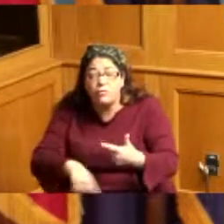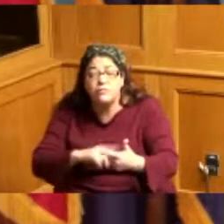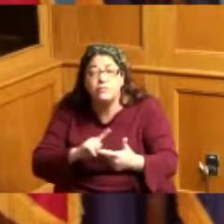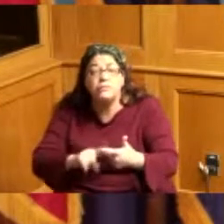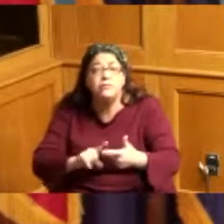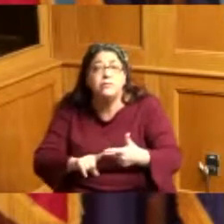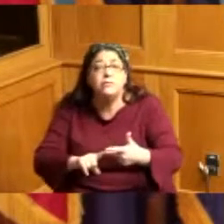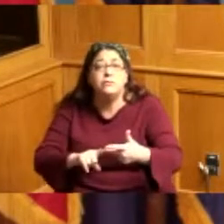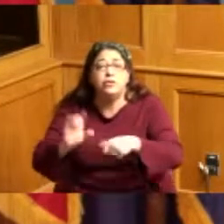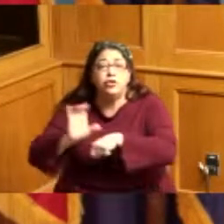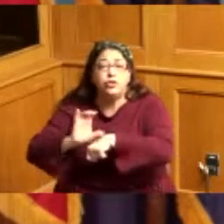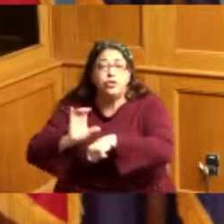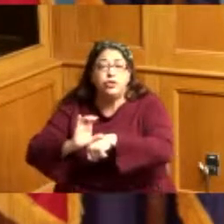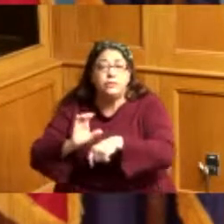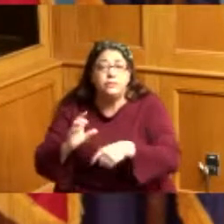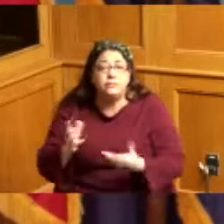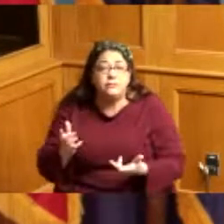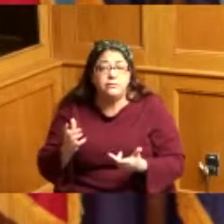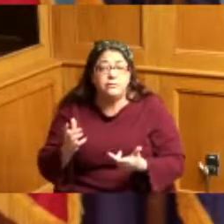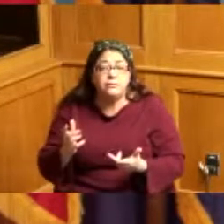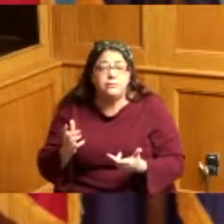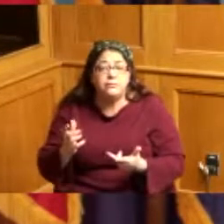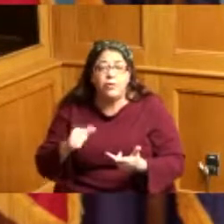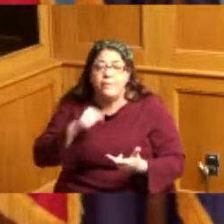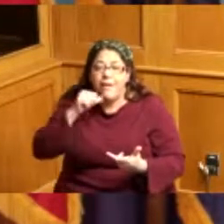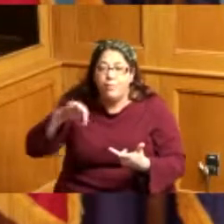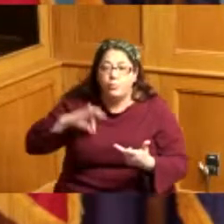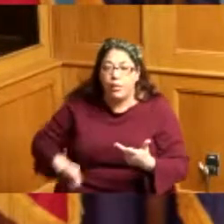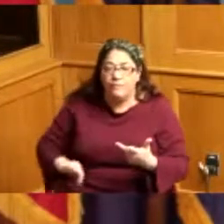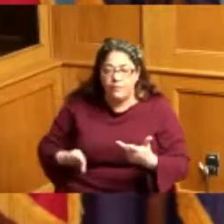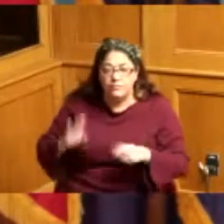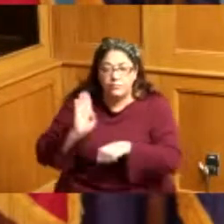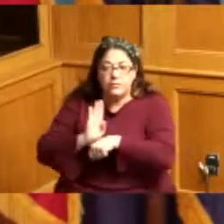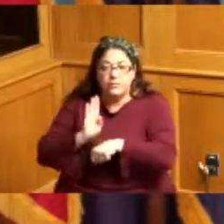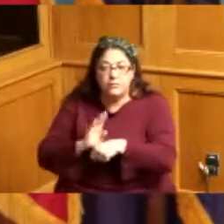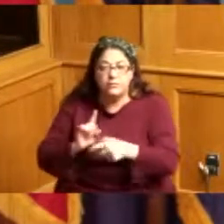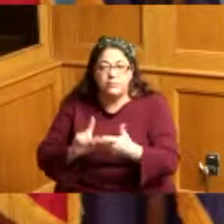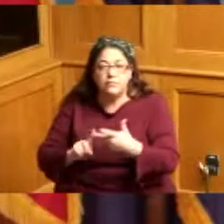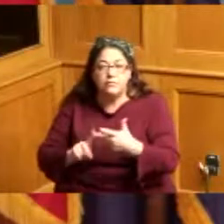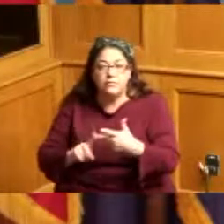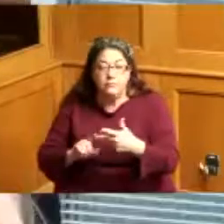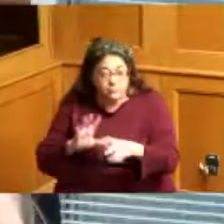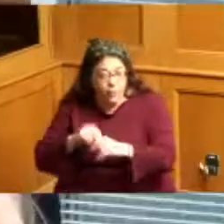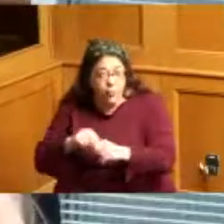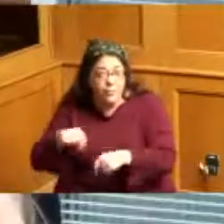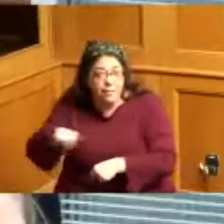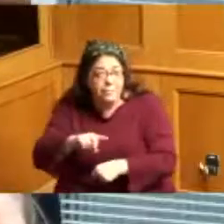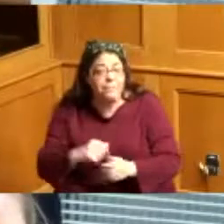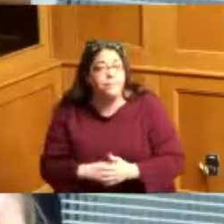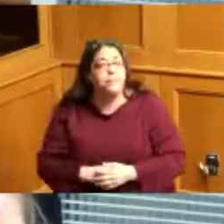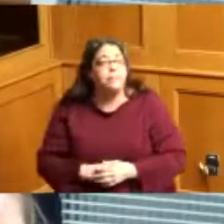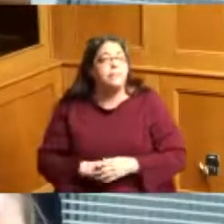and churches or not you know non-profit through the course of the the different group meetings